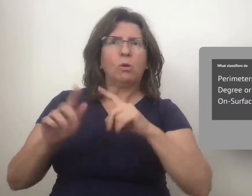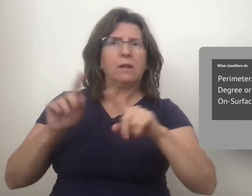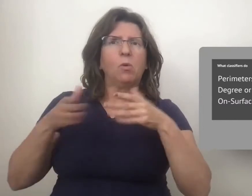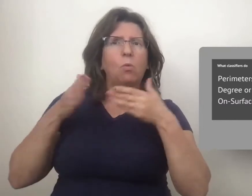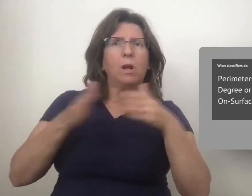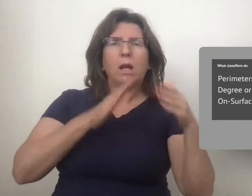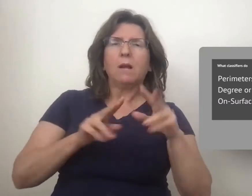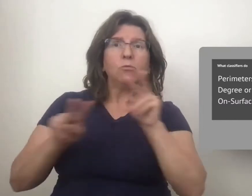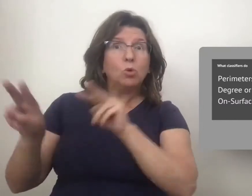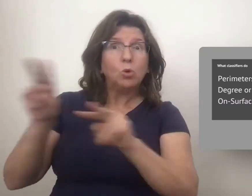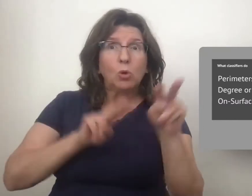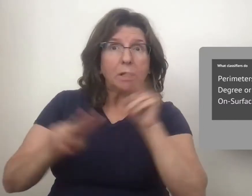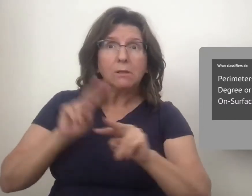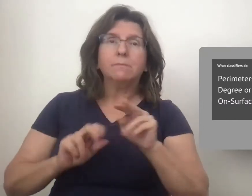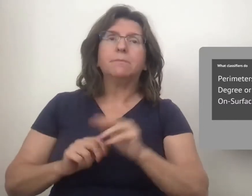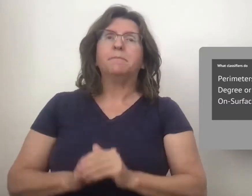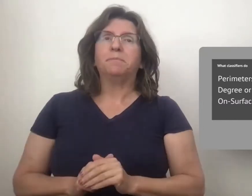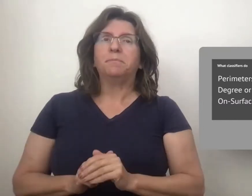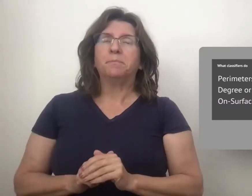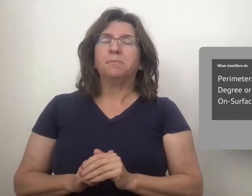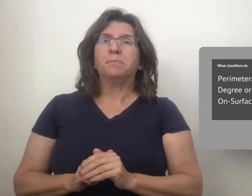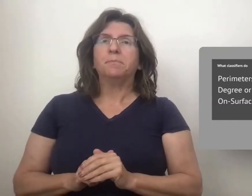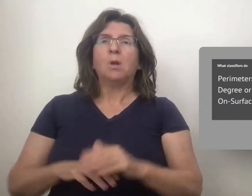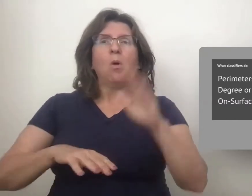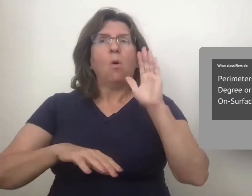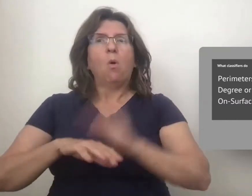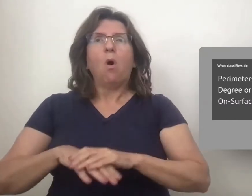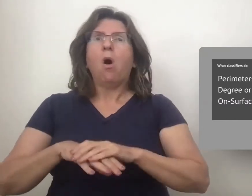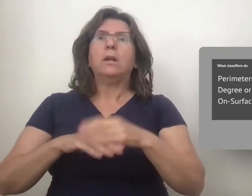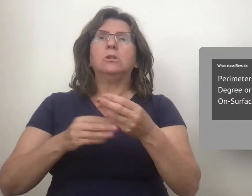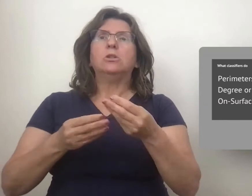A classifier can show different ways that we use our vision.